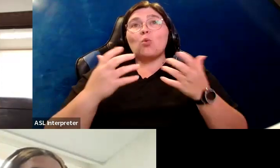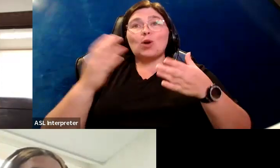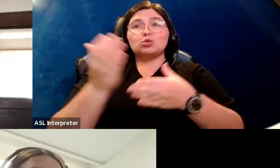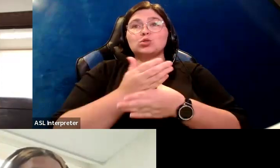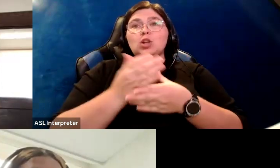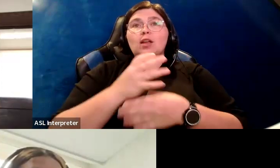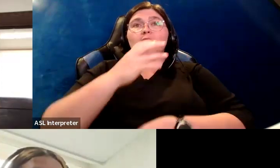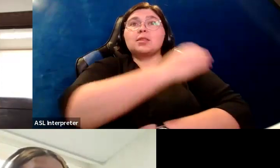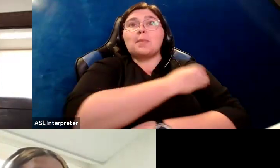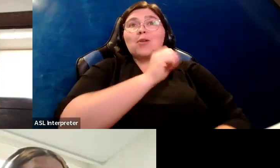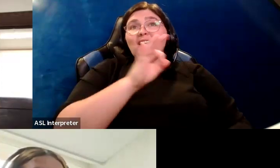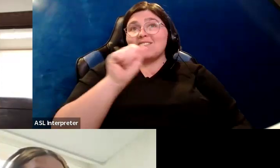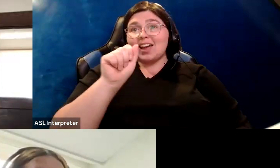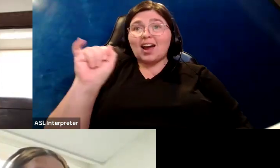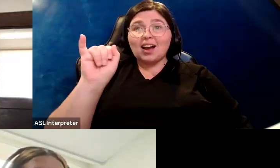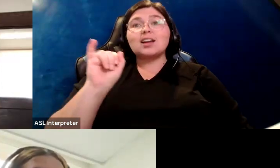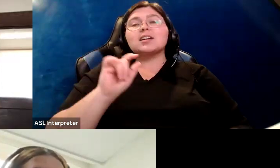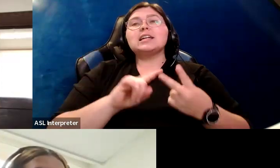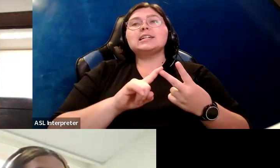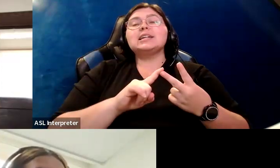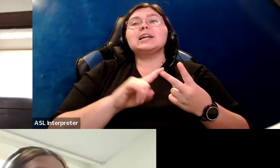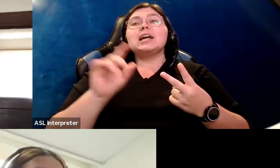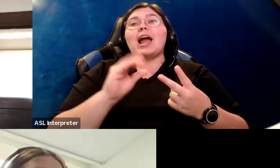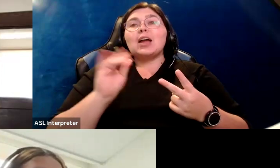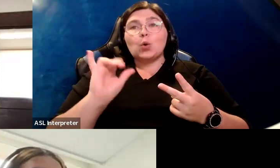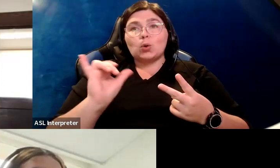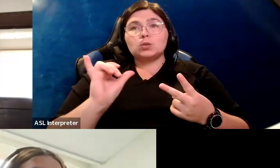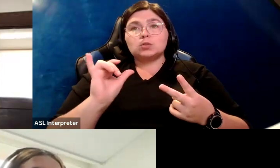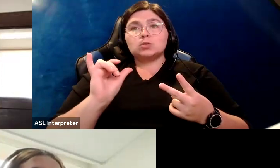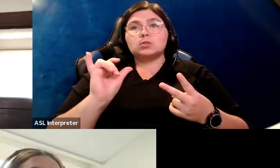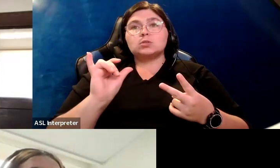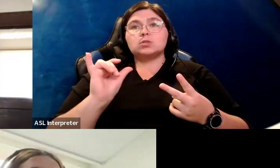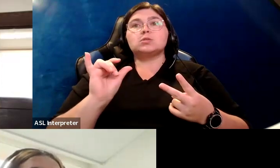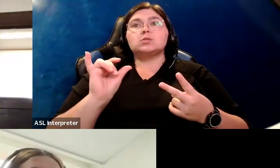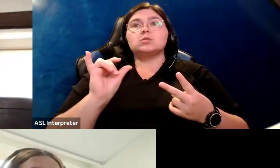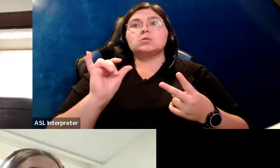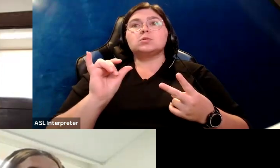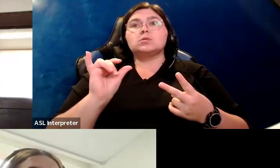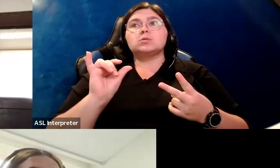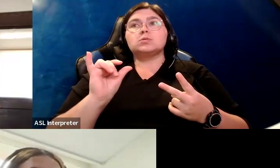of artificial intelligence and how this is redefining